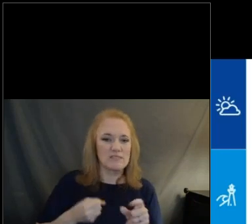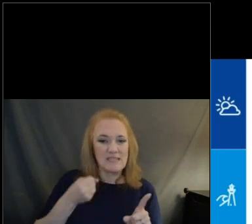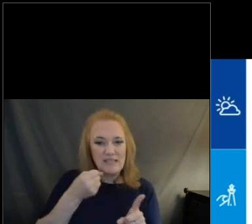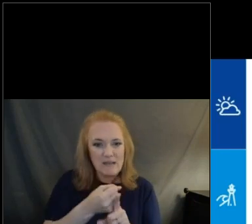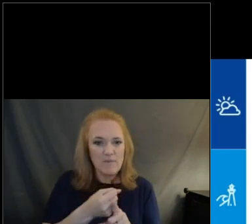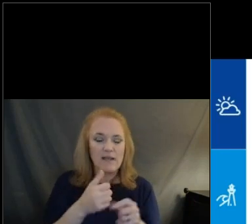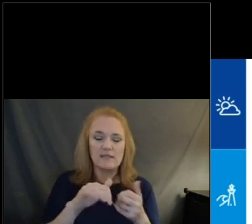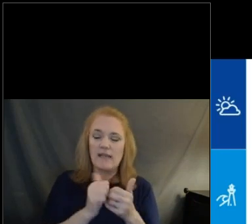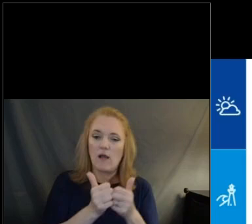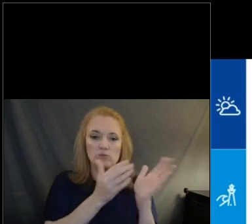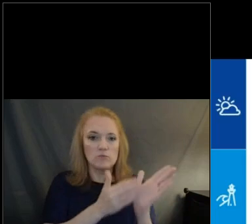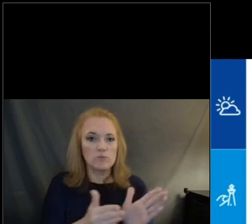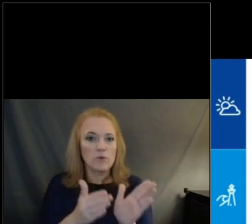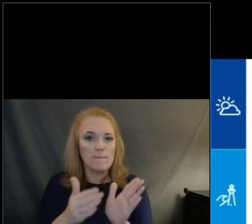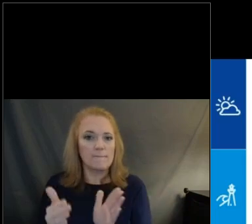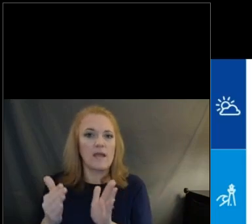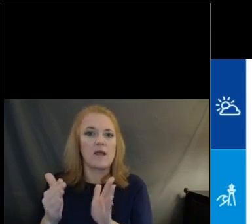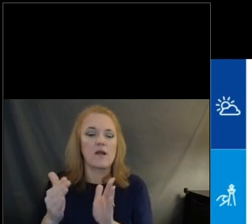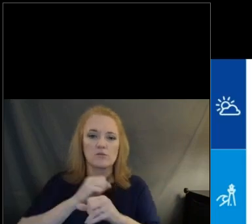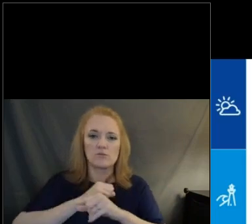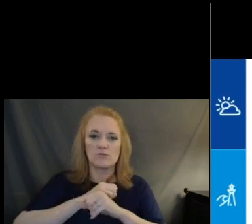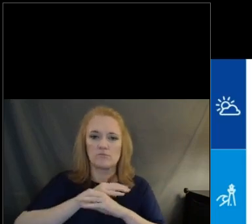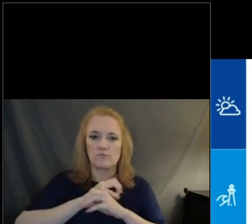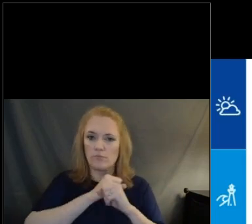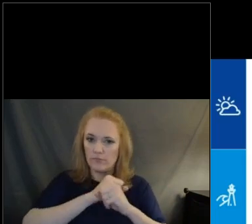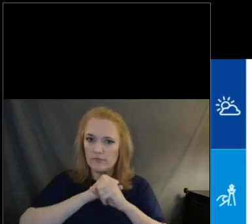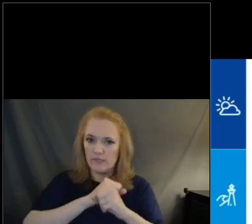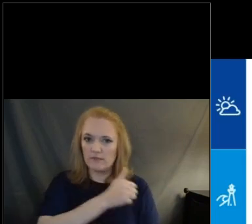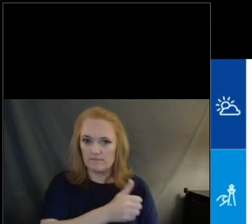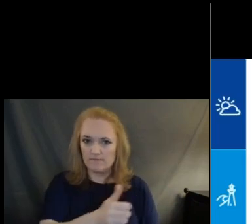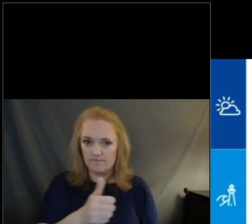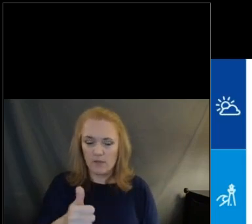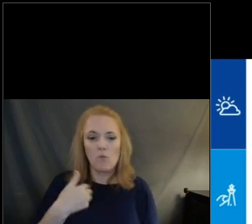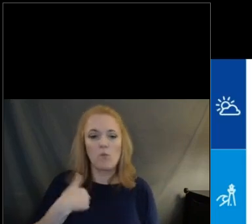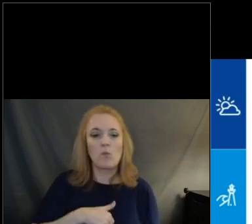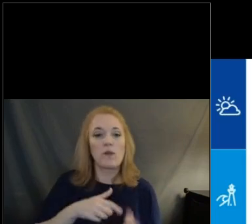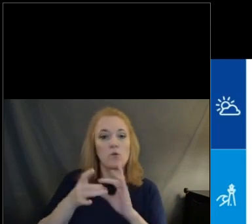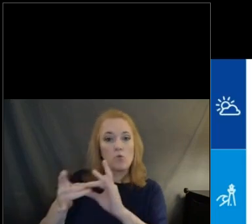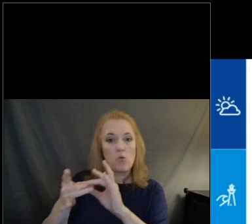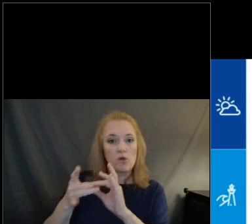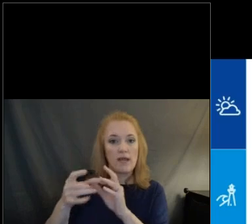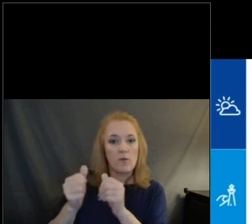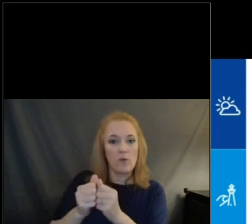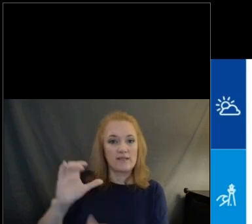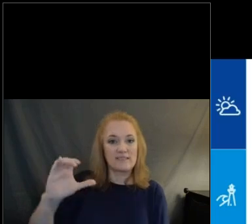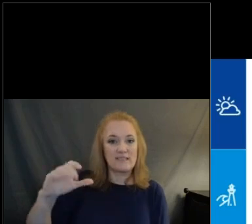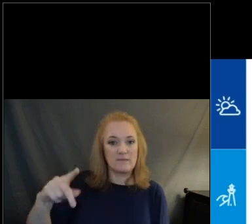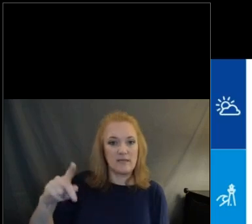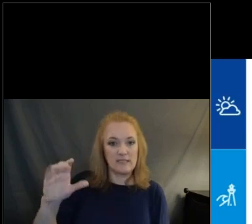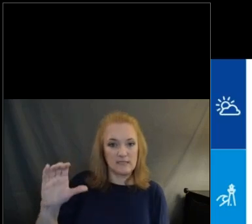to help themselves. We coordinate these with WPC very often, as they span from the week two period